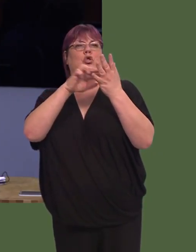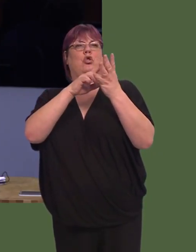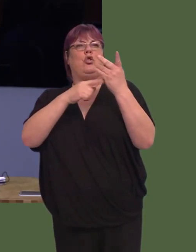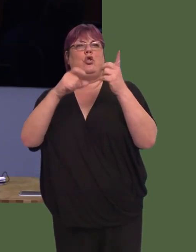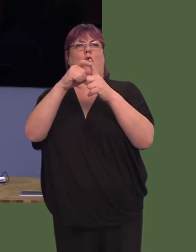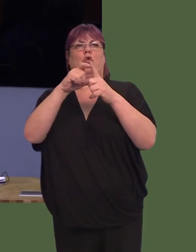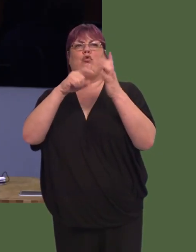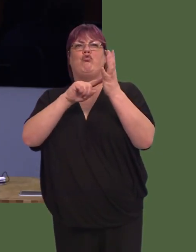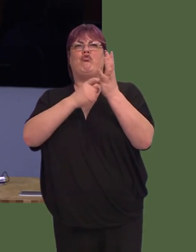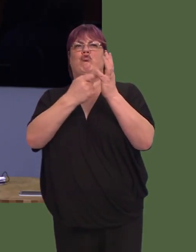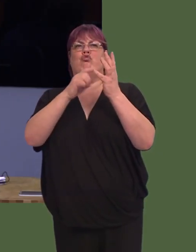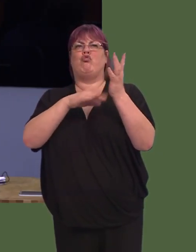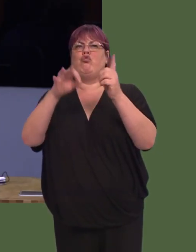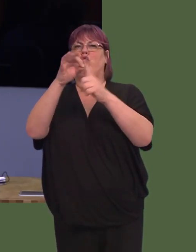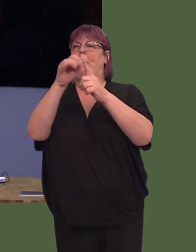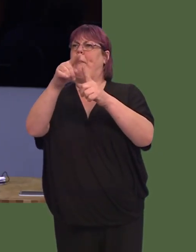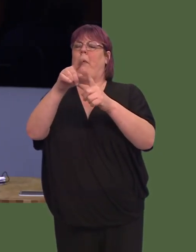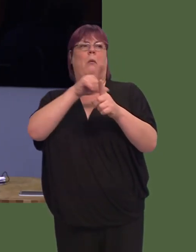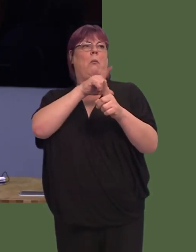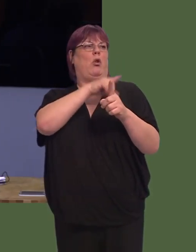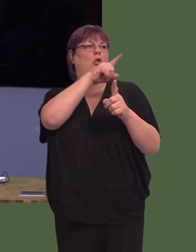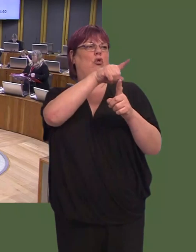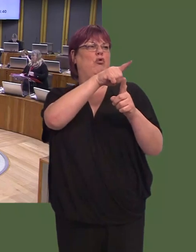lost the election the last time the presidency was up for grabs?